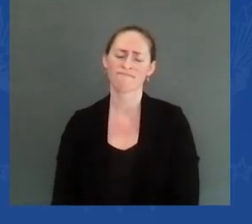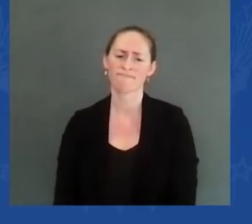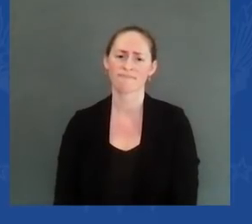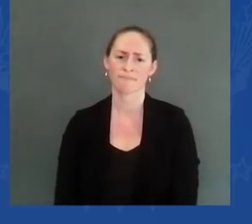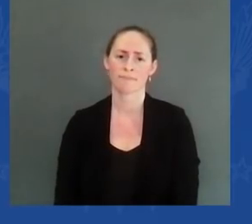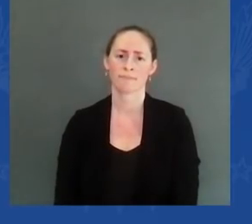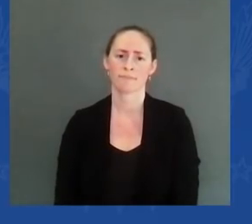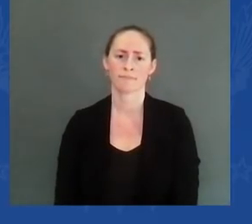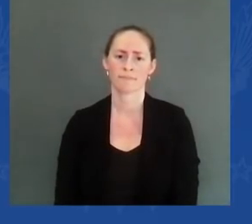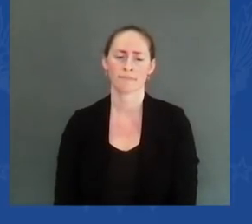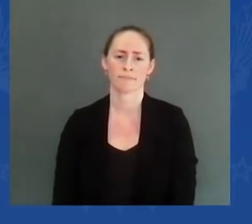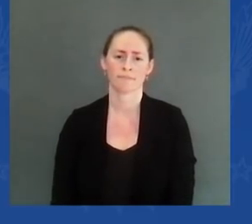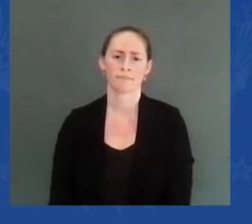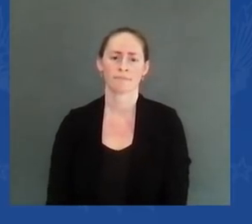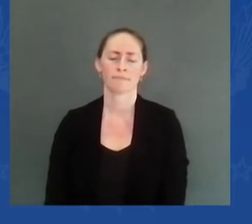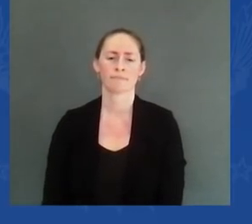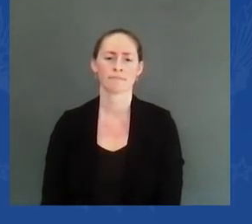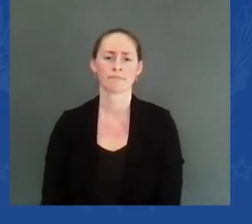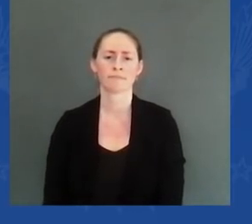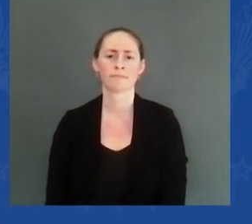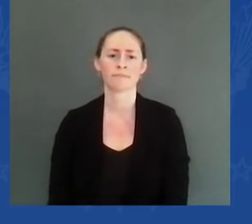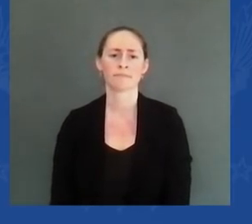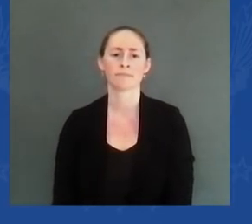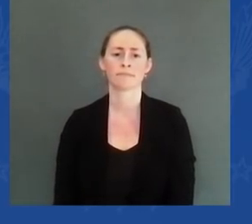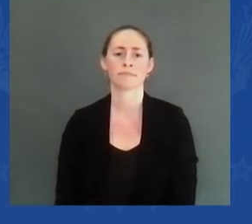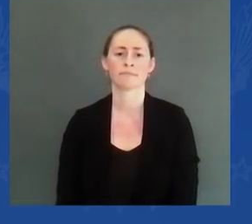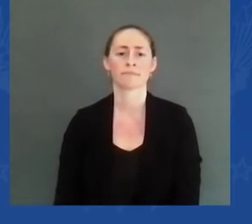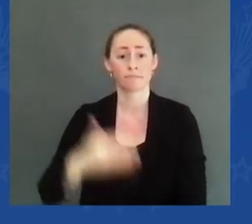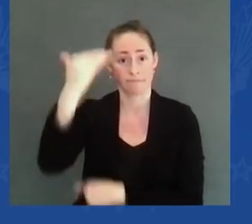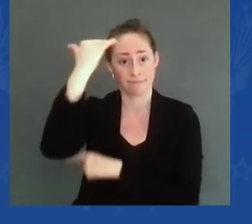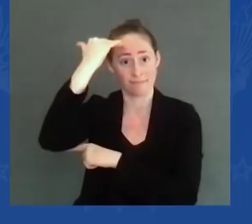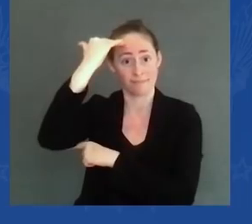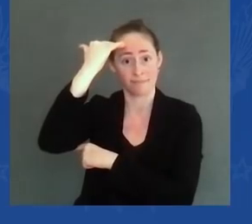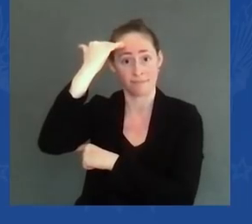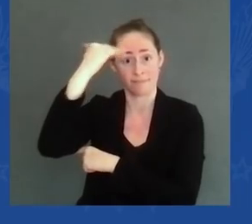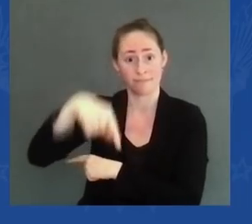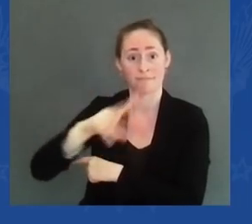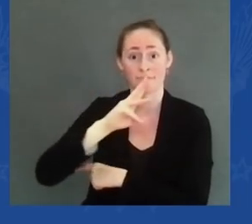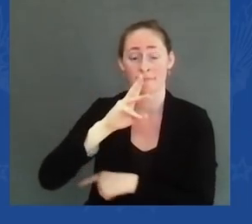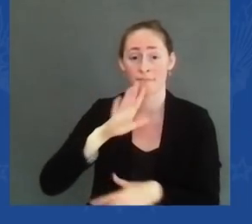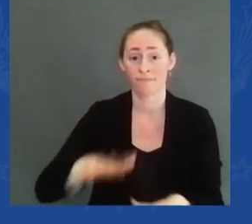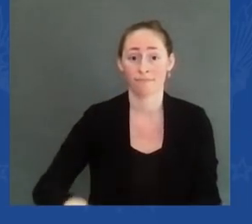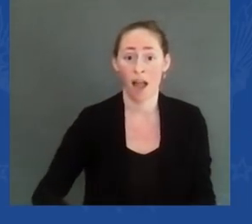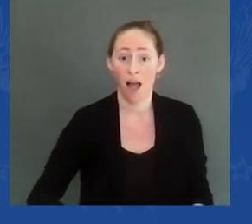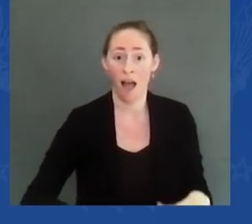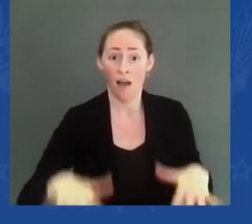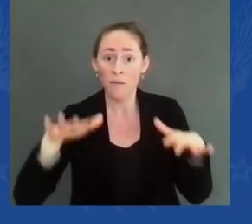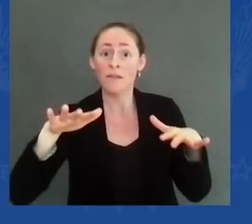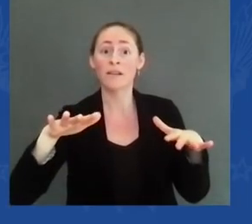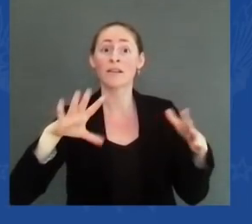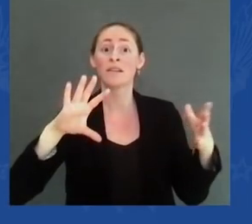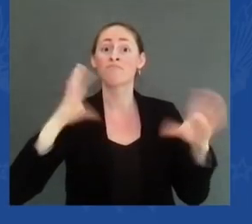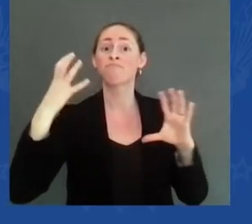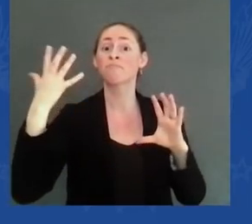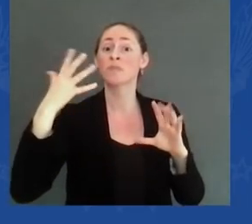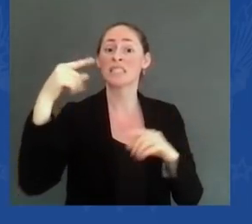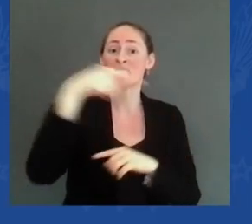Flooding ends up overrunning sanitation systems, and it causes disease, and people get sick.